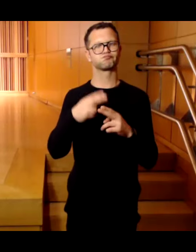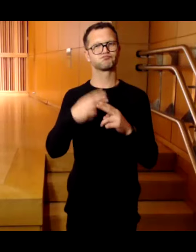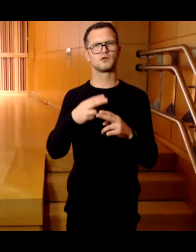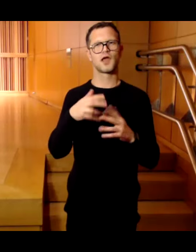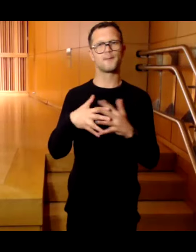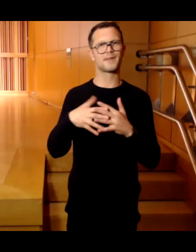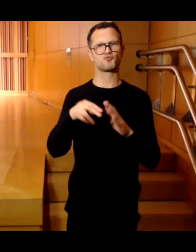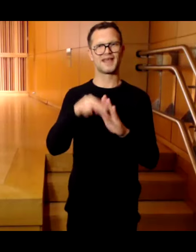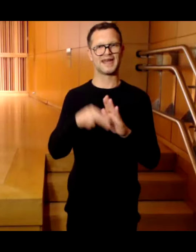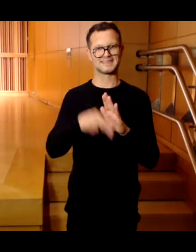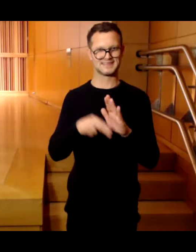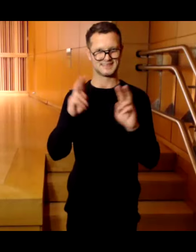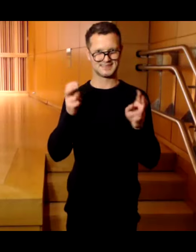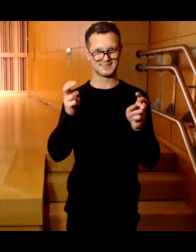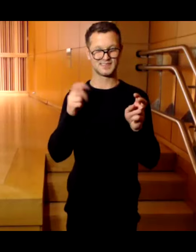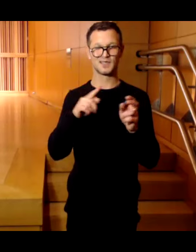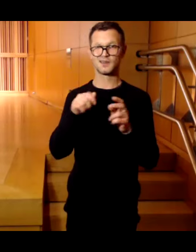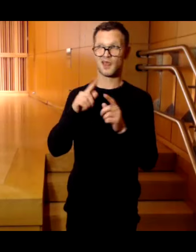That have become a central strategy of the current administration.